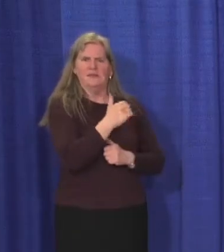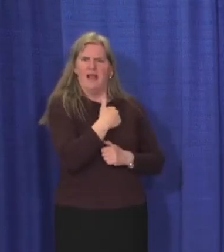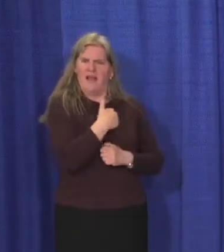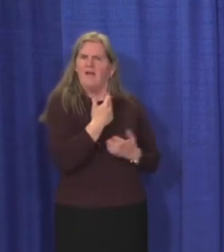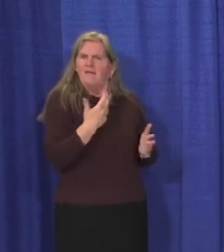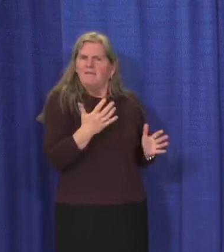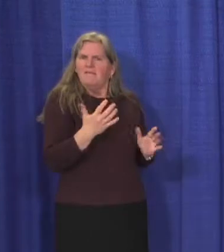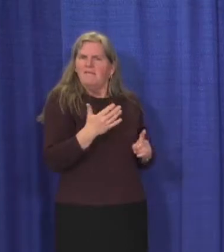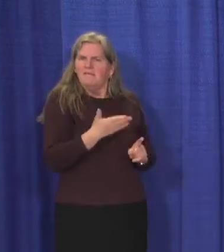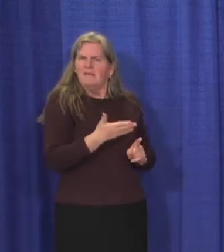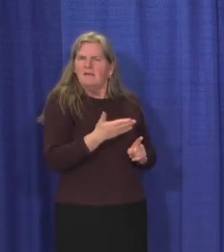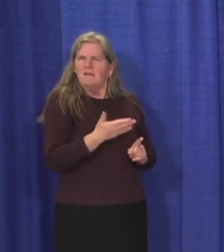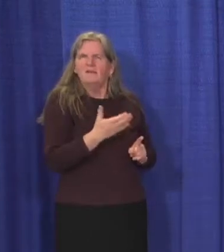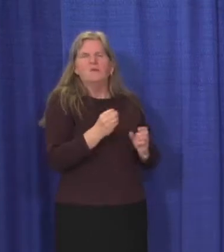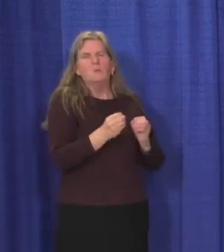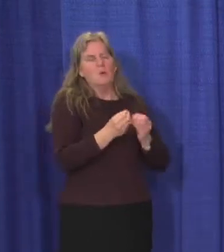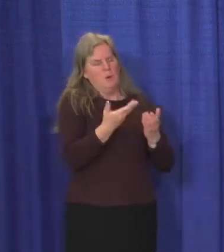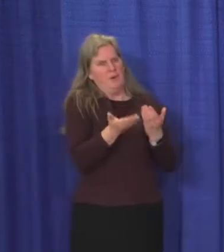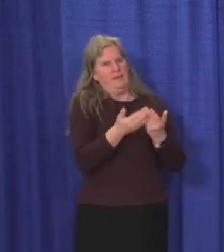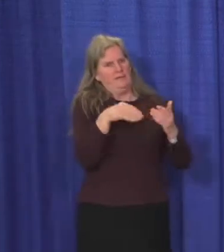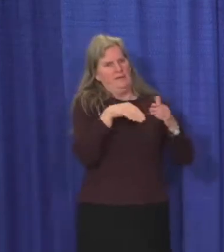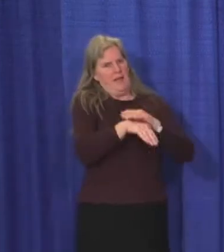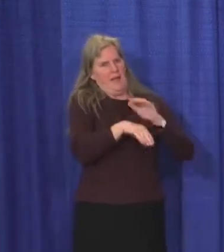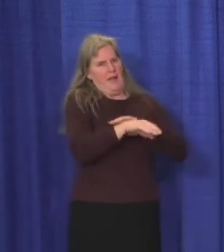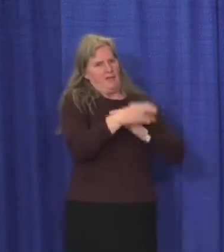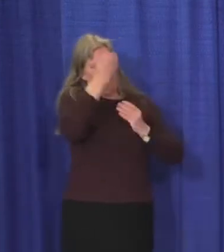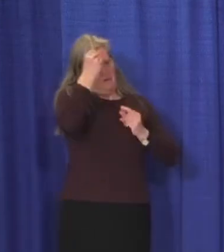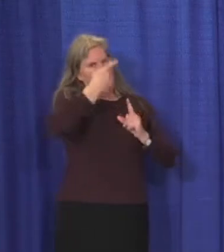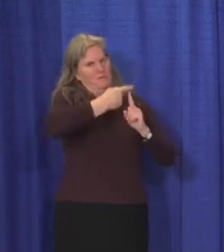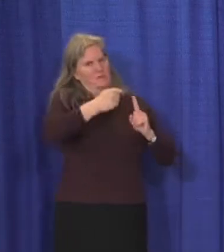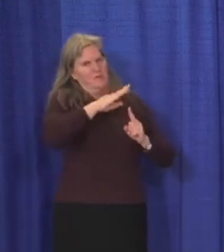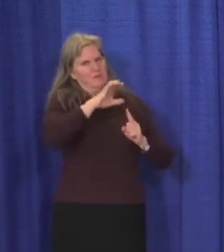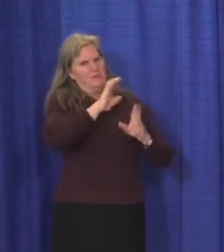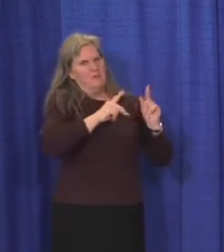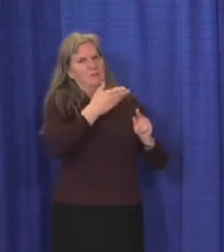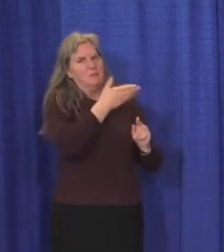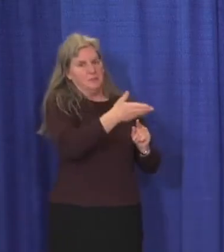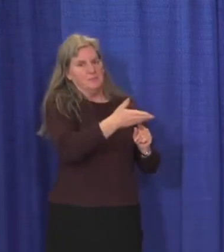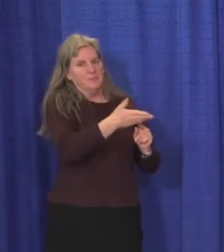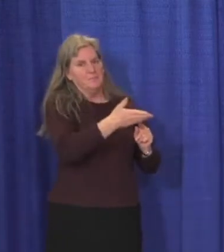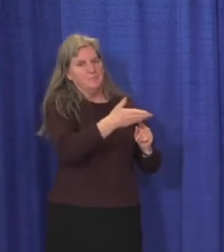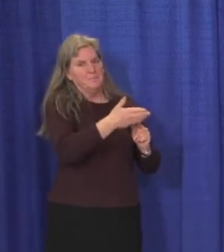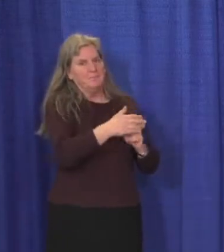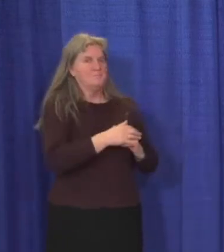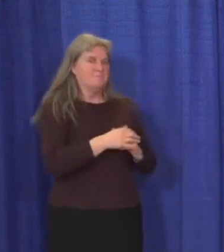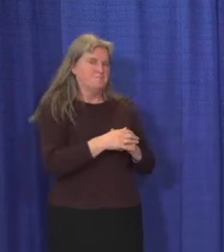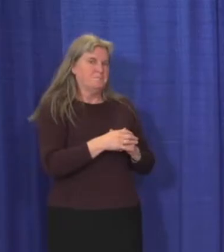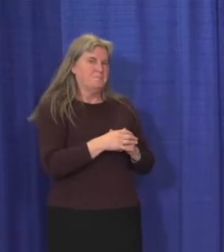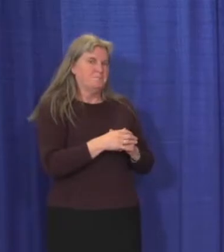allows us easier access to obtain the information based on